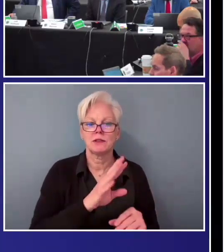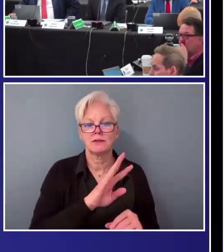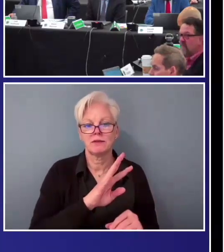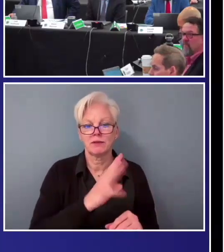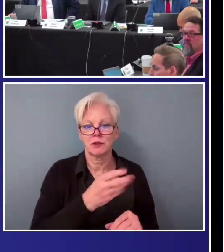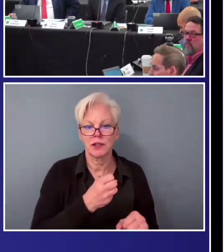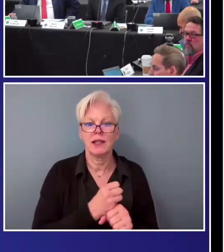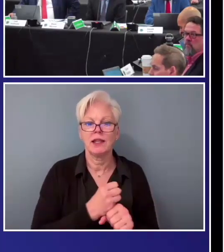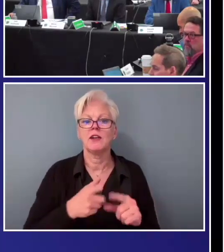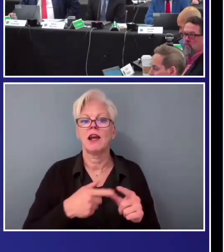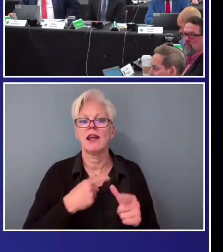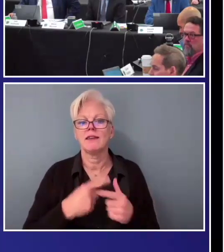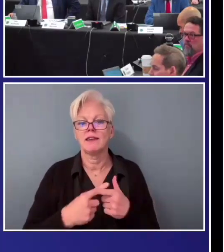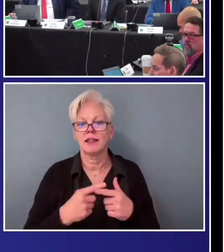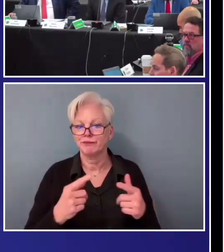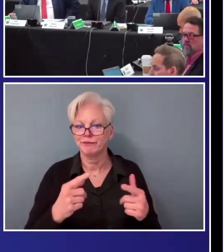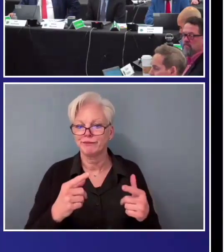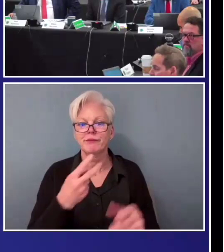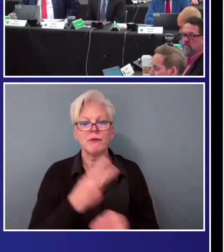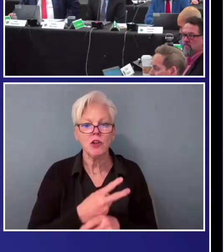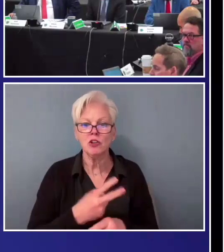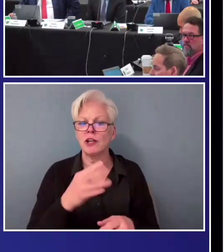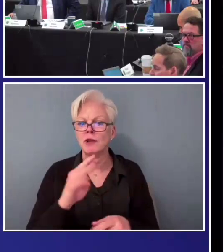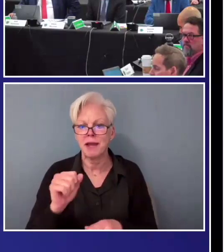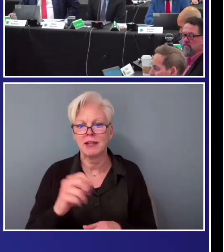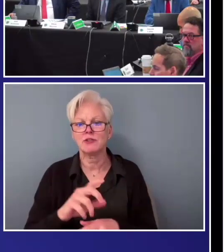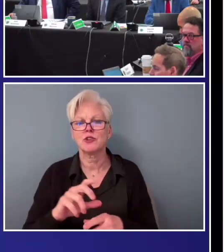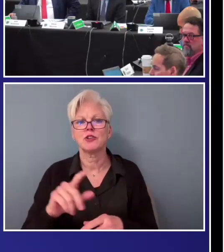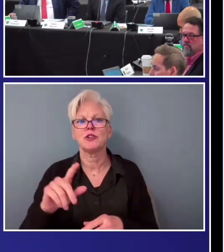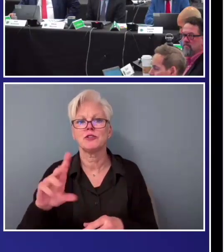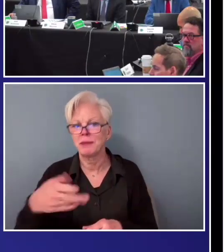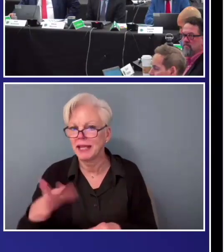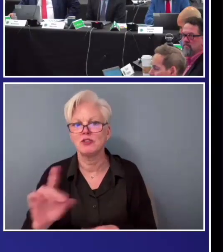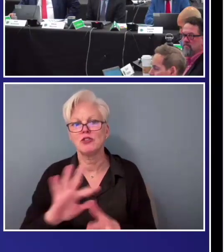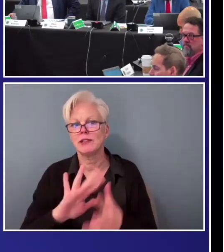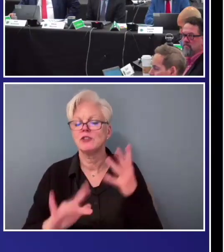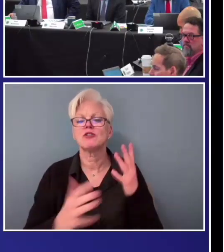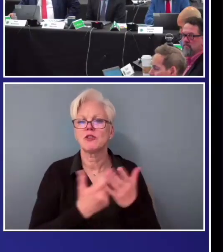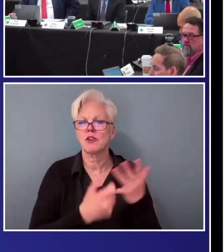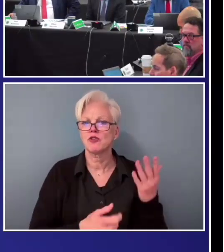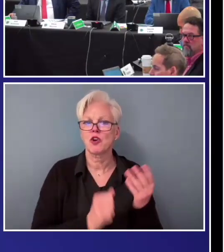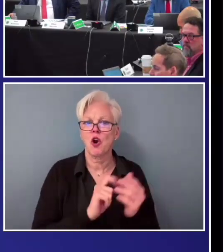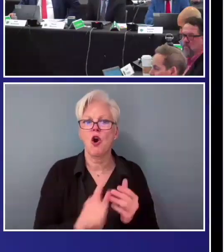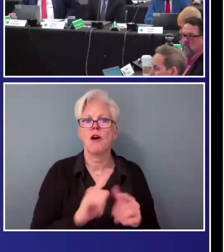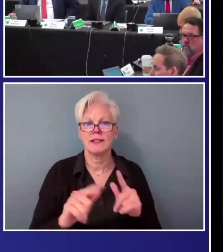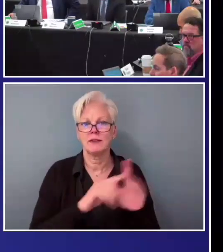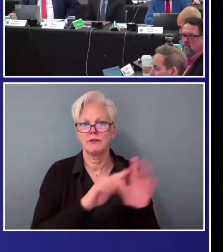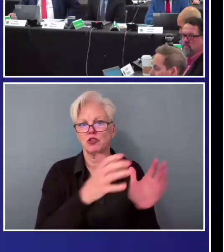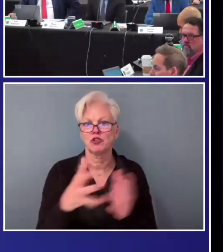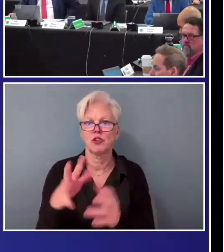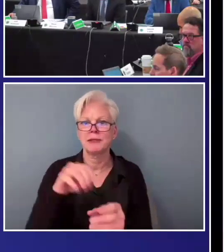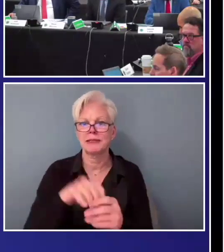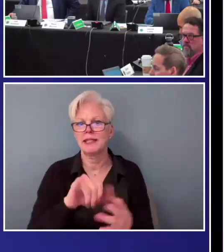certificate. Those are all the different credential level groupings that are in this definition. So moving down,